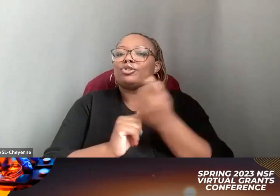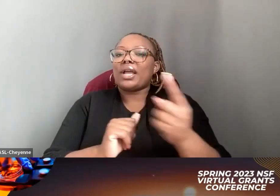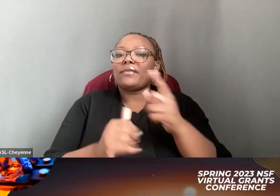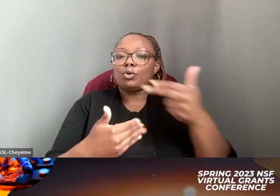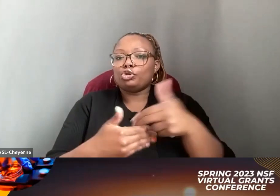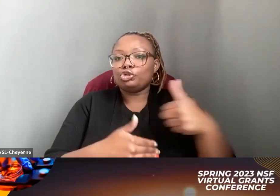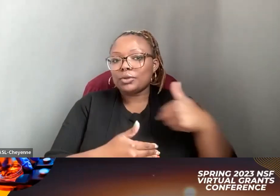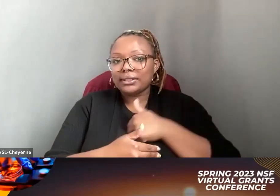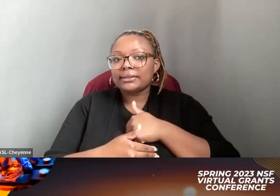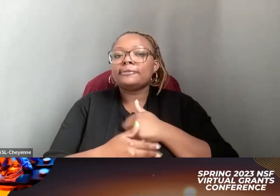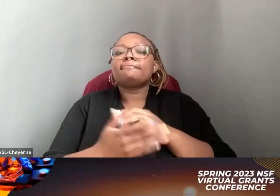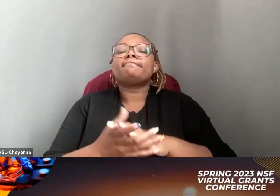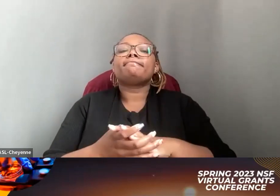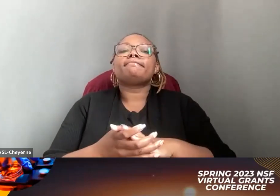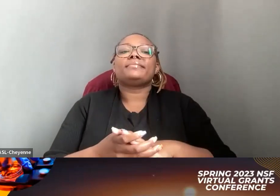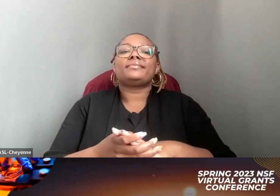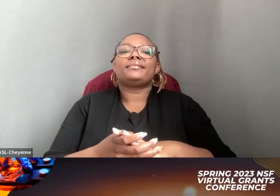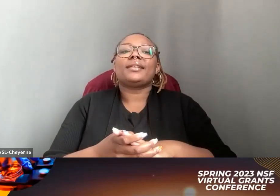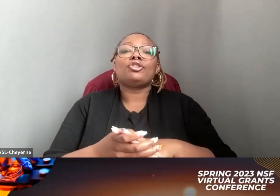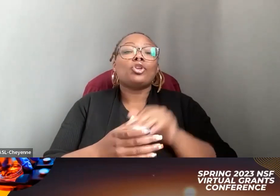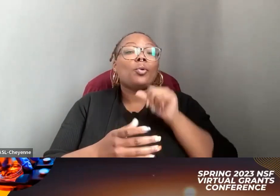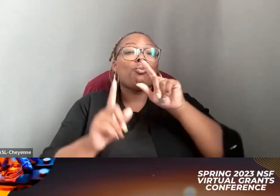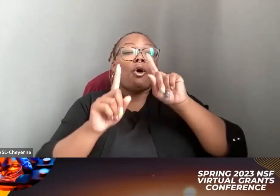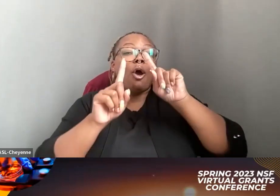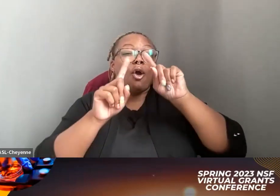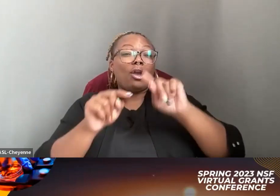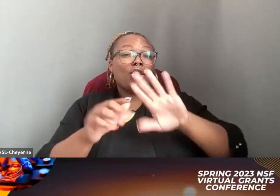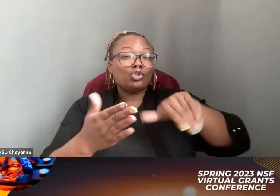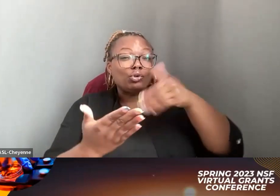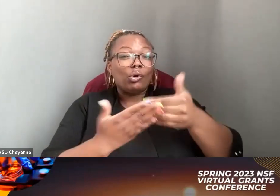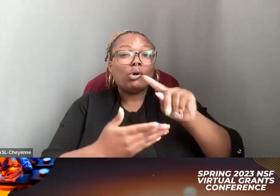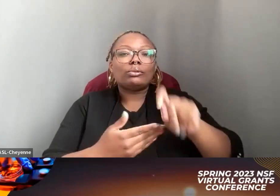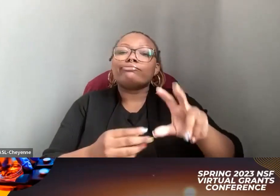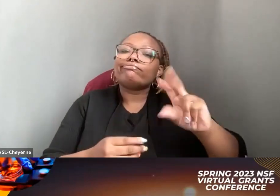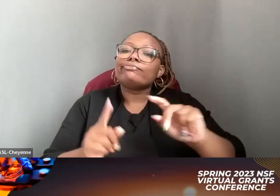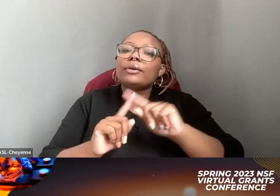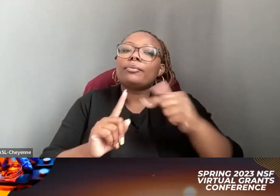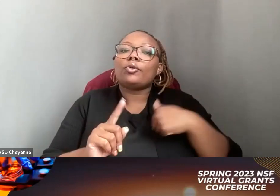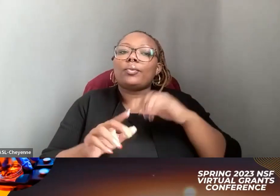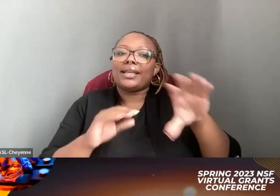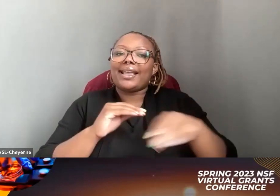So we likely won't get to all of those questions, and we can also put some links